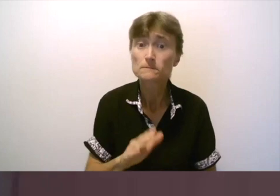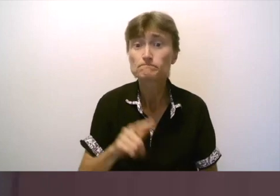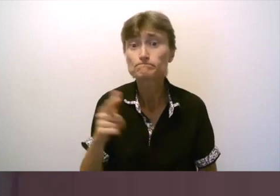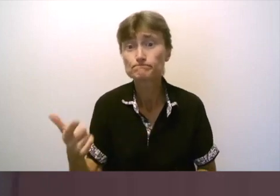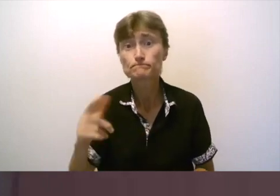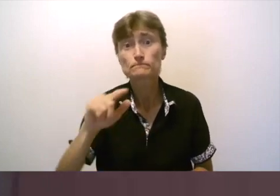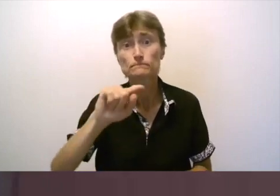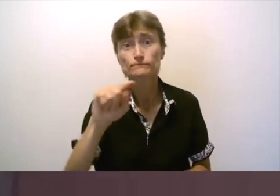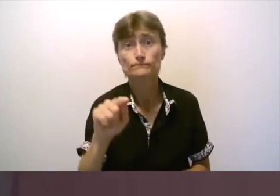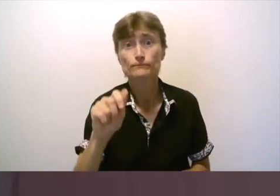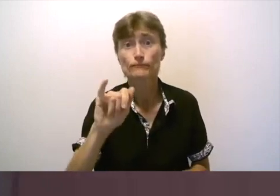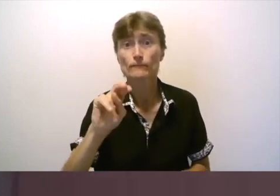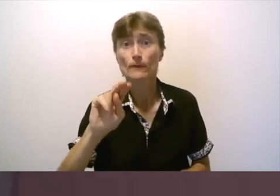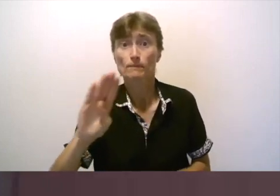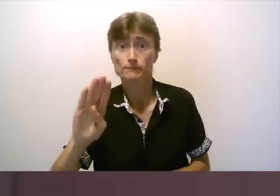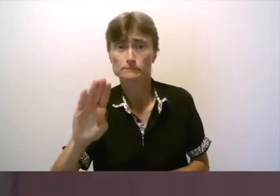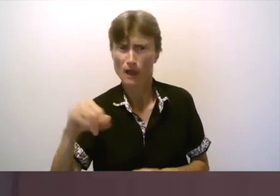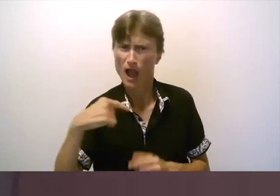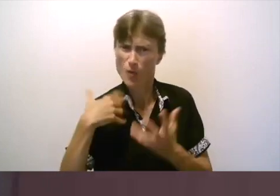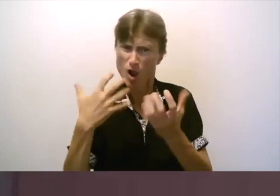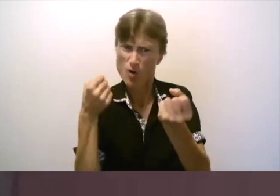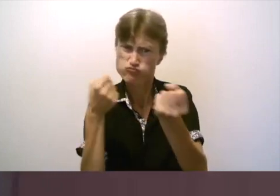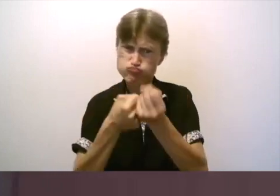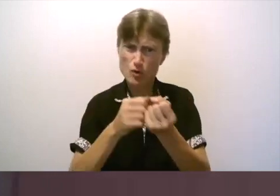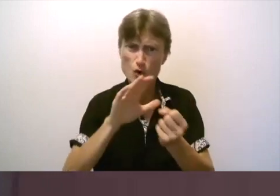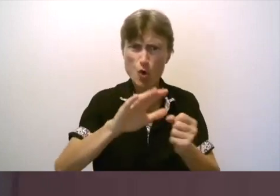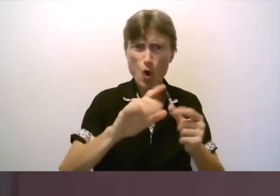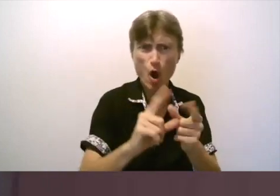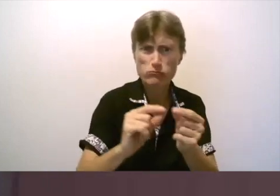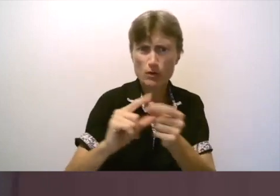um you know the this this i agree that we really have to break the myths and